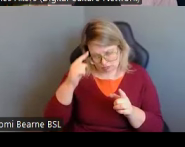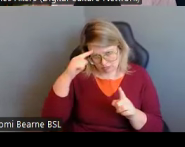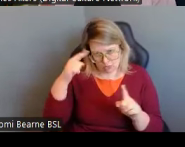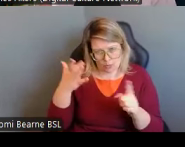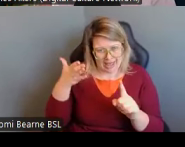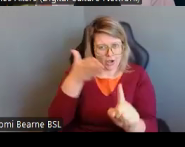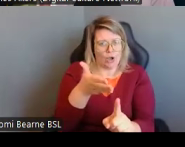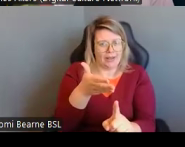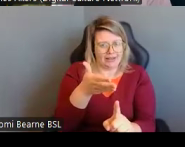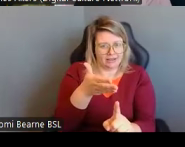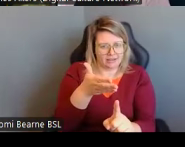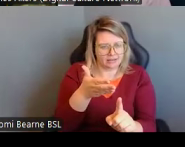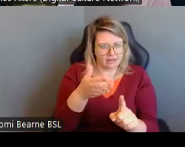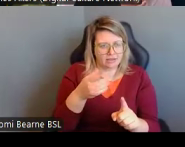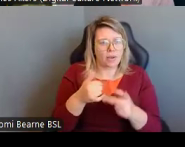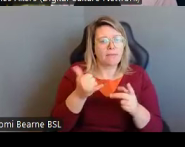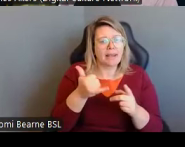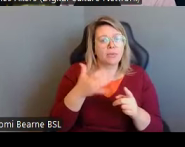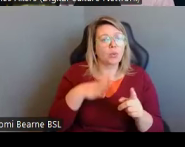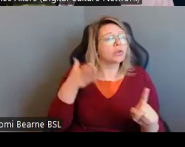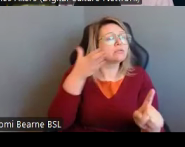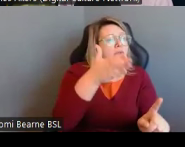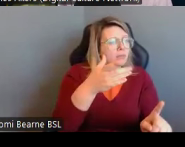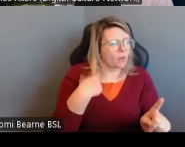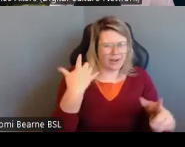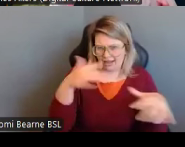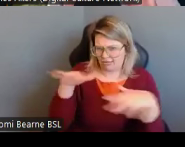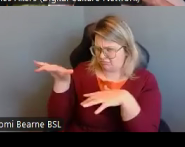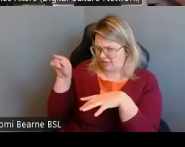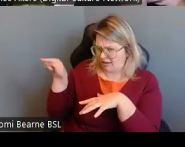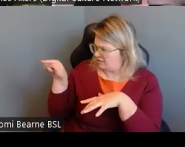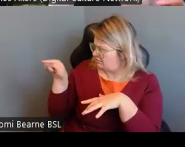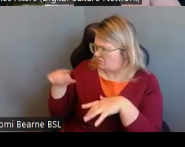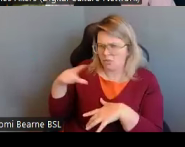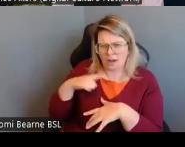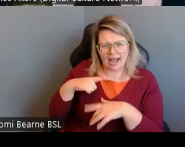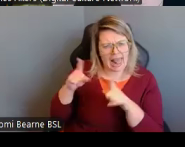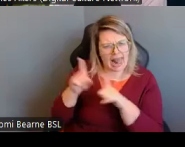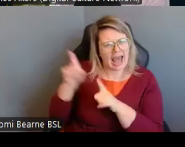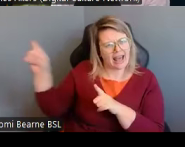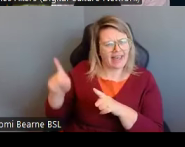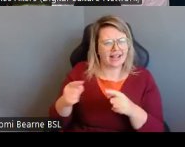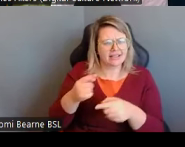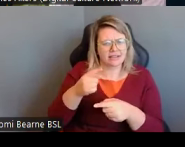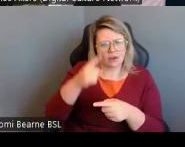Where you're trying to get to is over here and the route that you're going in with everything is in the wrong direction.